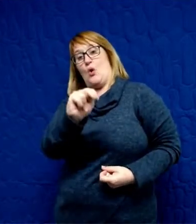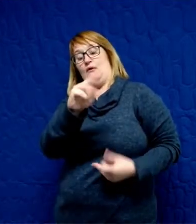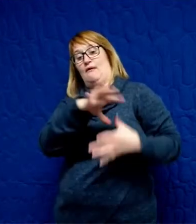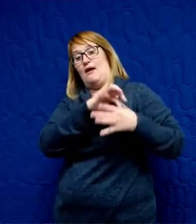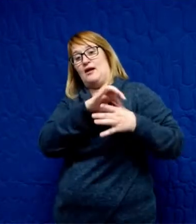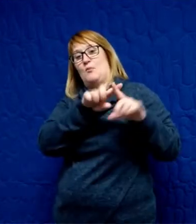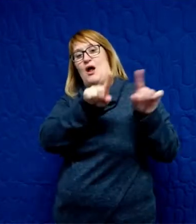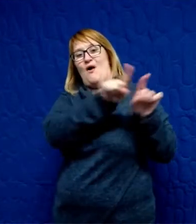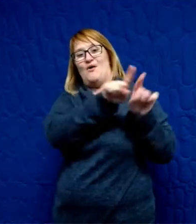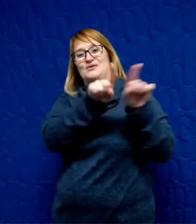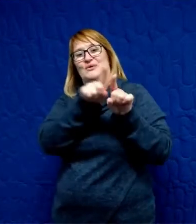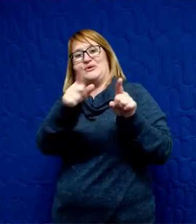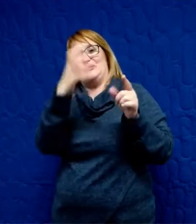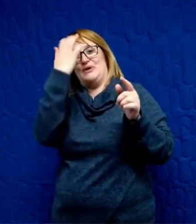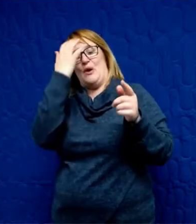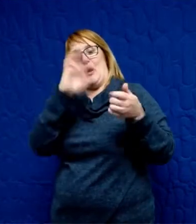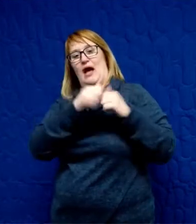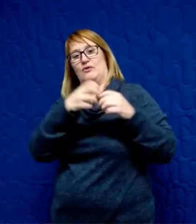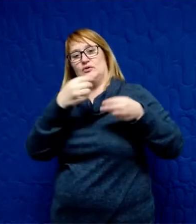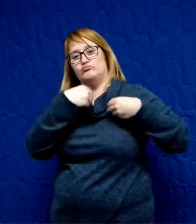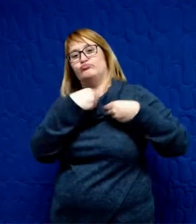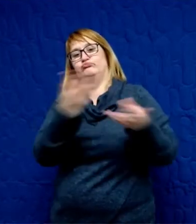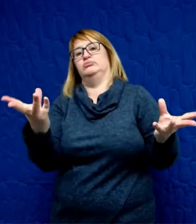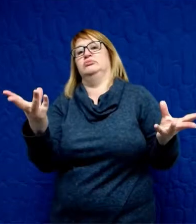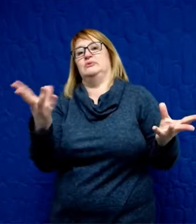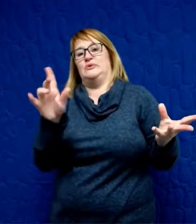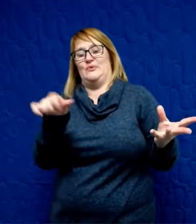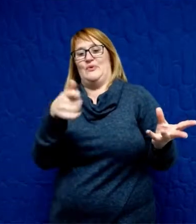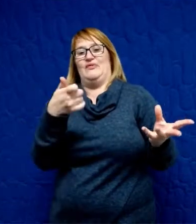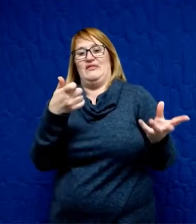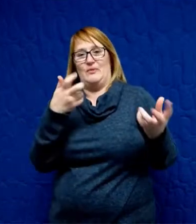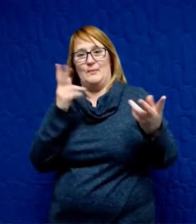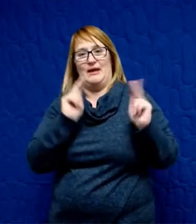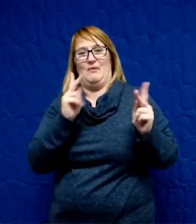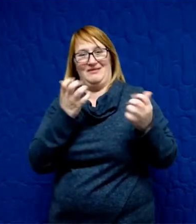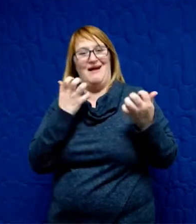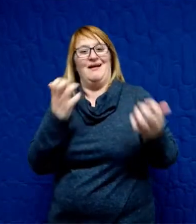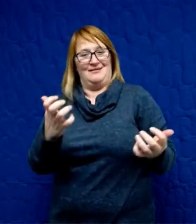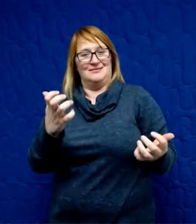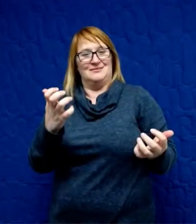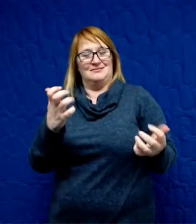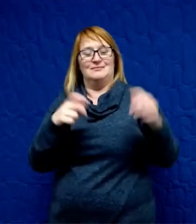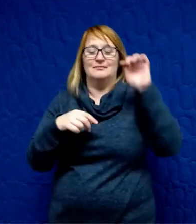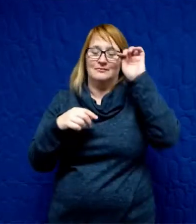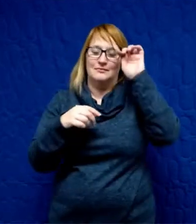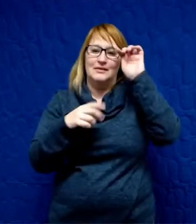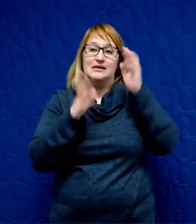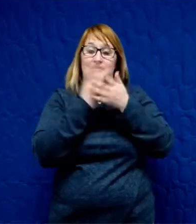others. Something else we've received this question quite a few times and when somebody says they have a lot of content and they're not sure they can even